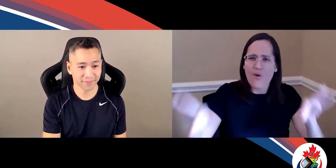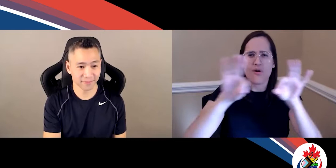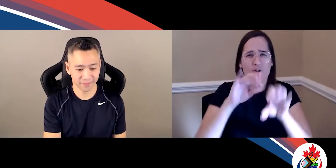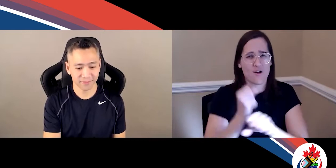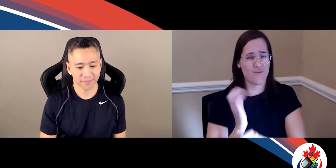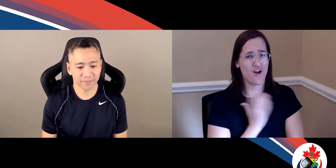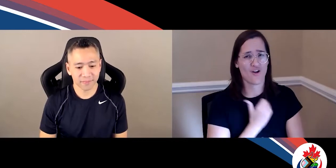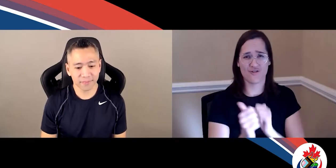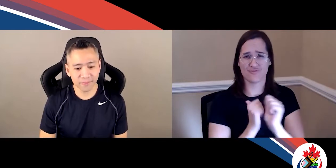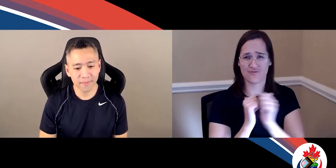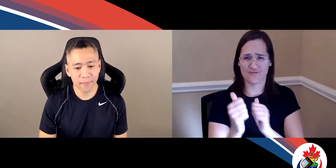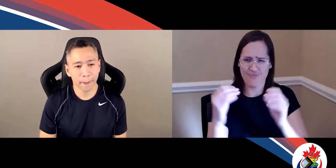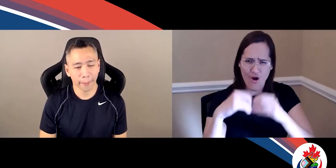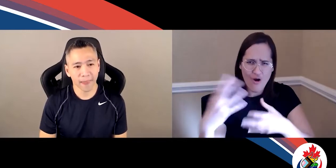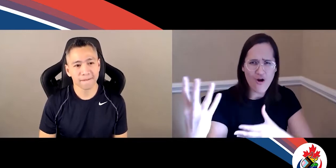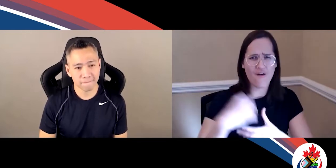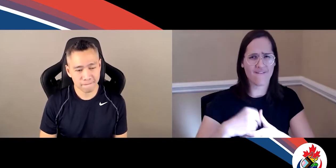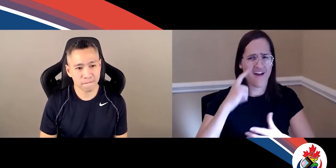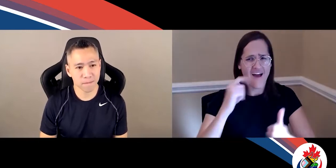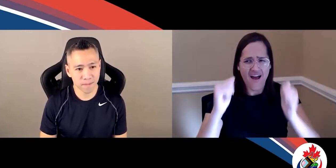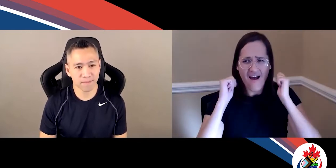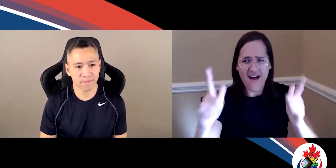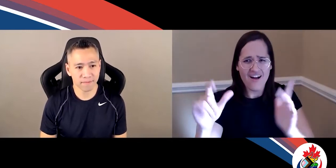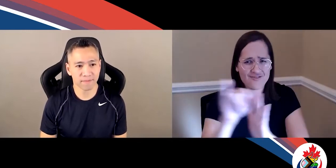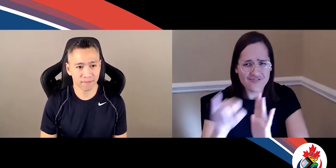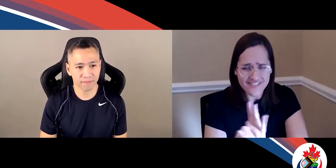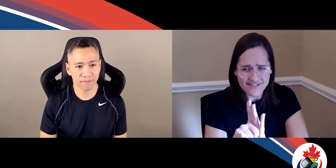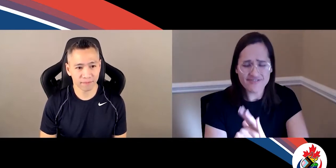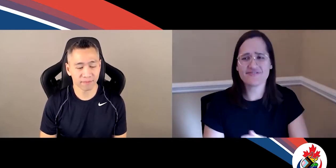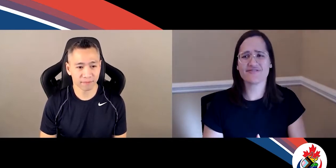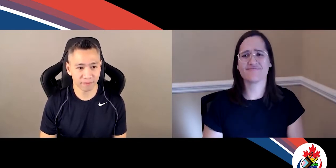make our sports inclusive for all regardless of identities.